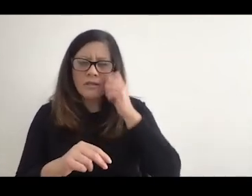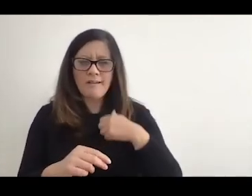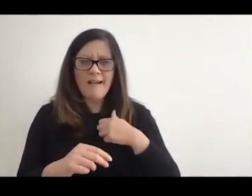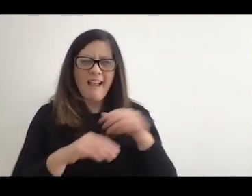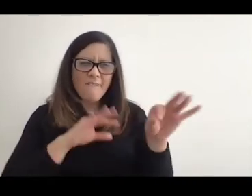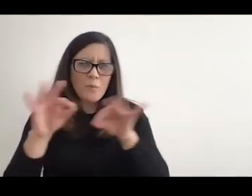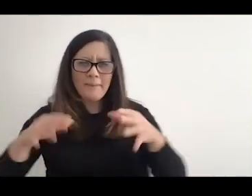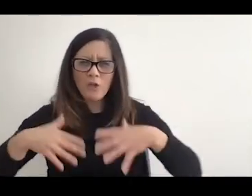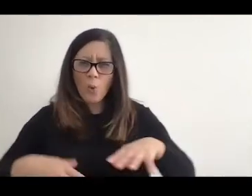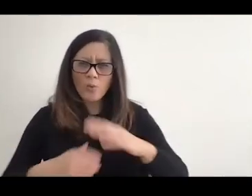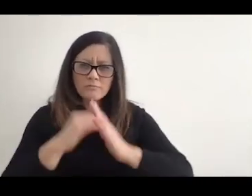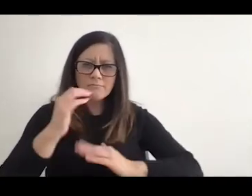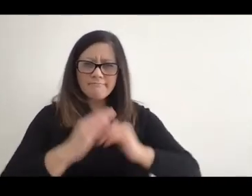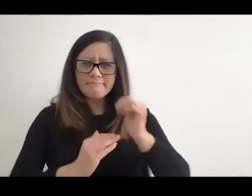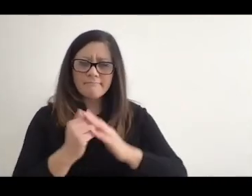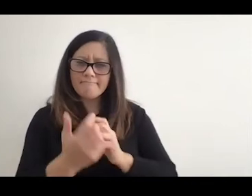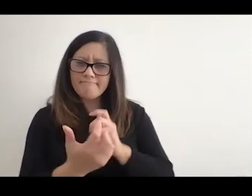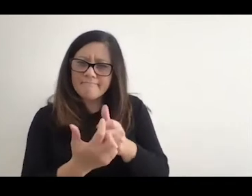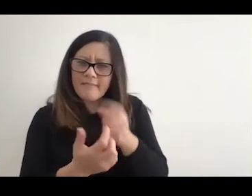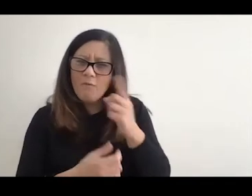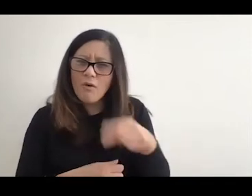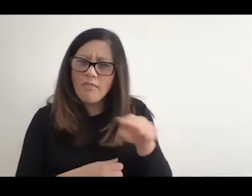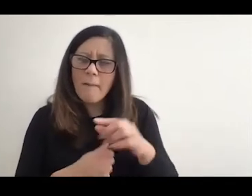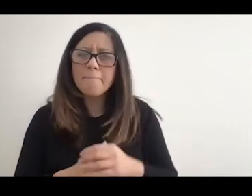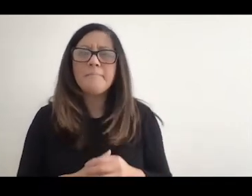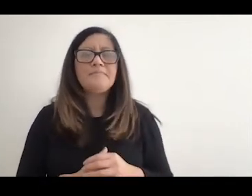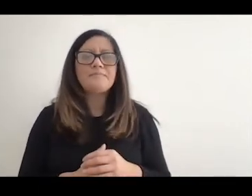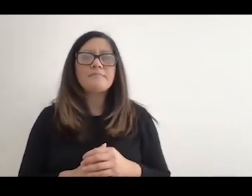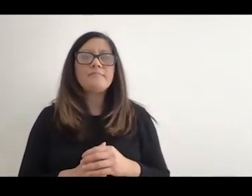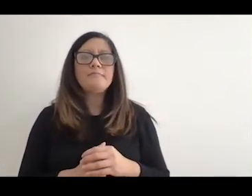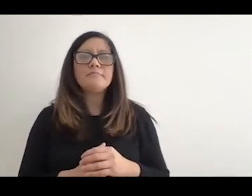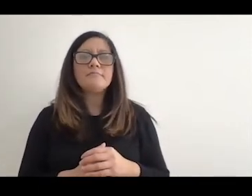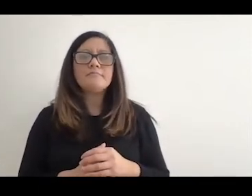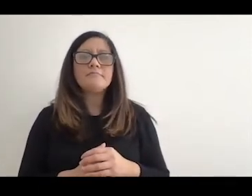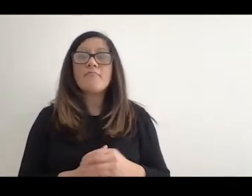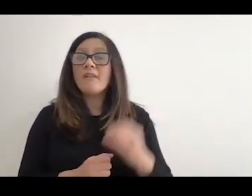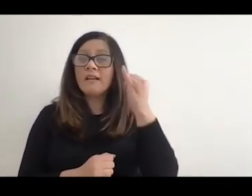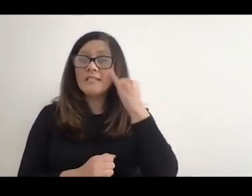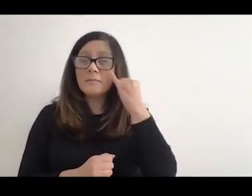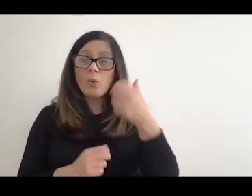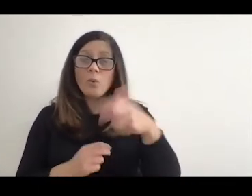But a lot of times I'll give you an example. If you sat down and you adjust it,